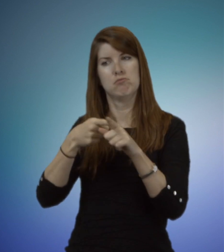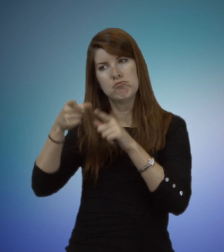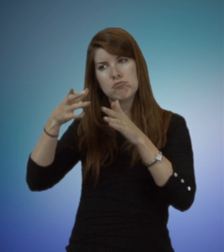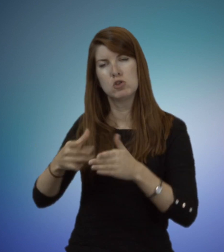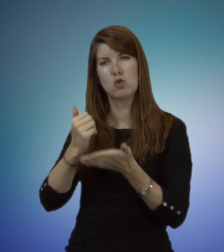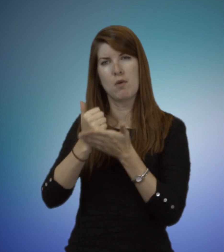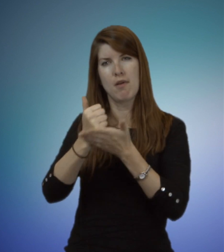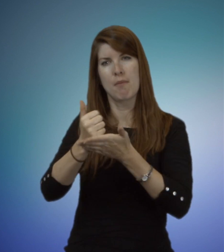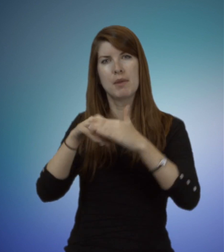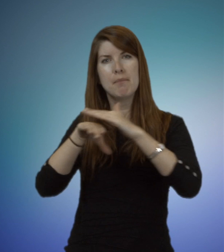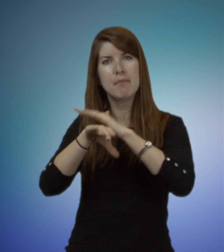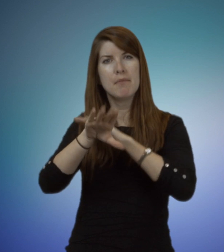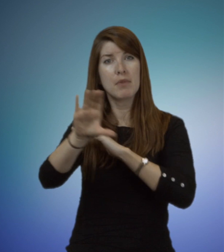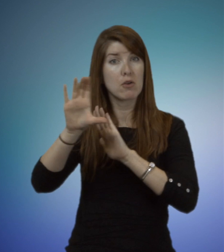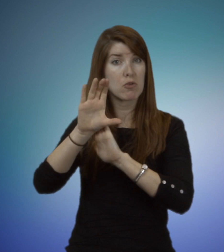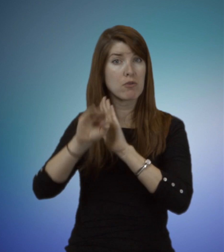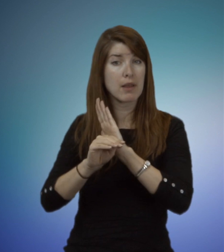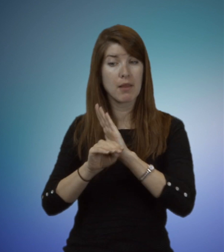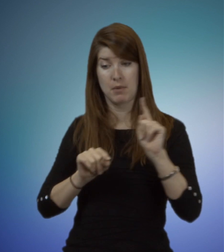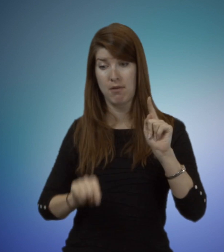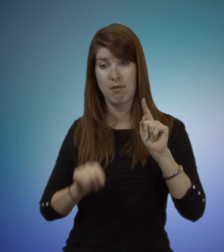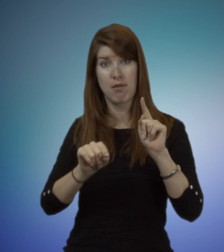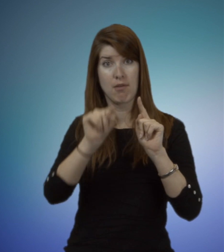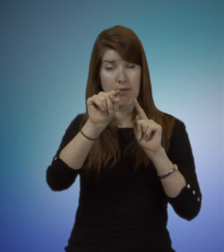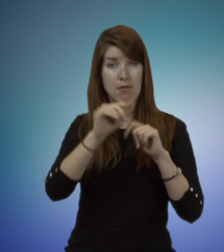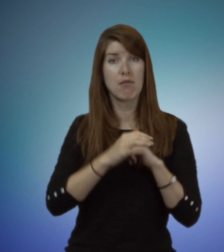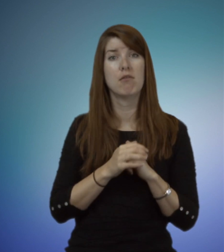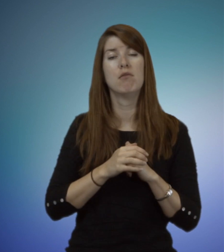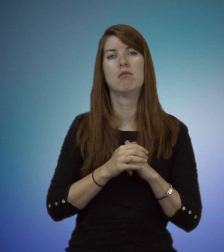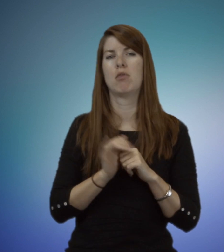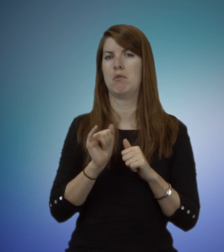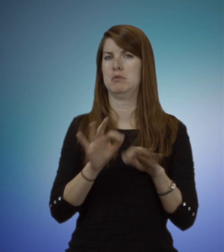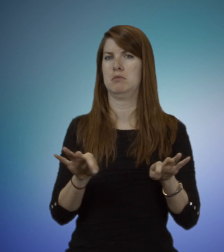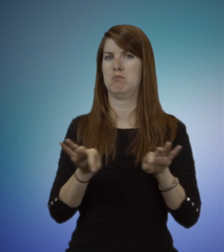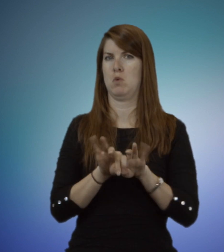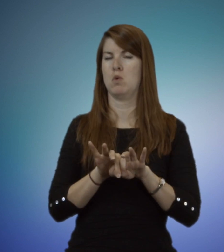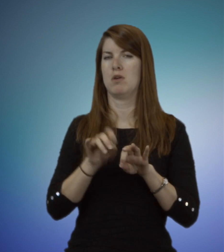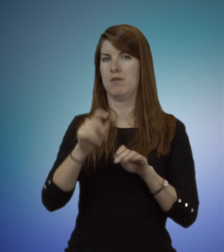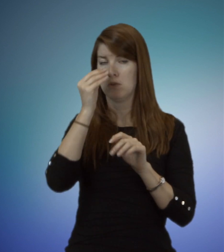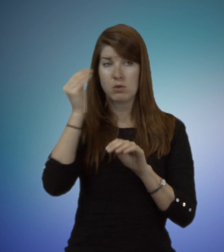This is very important to remember because dependent on your school programming